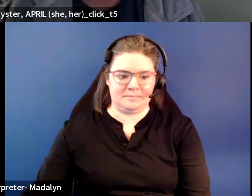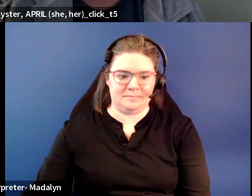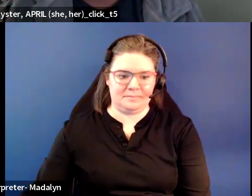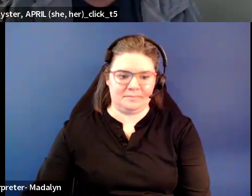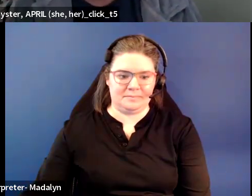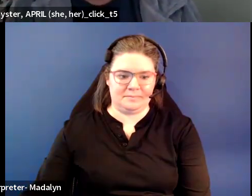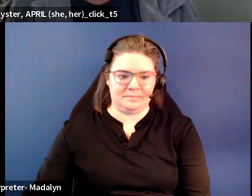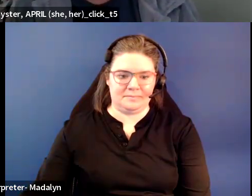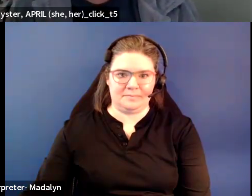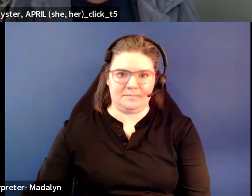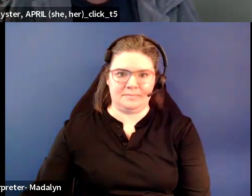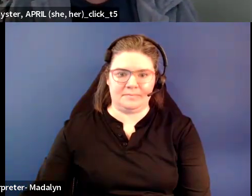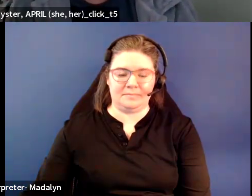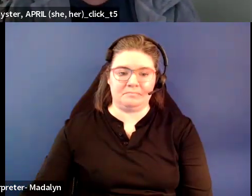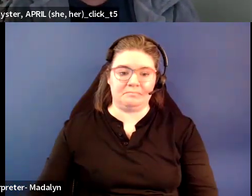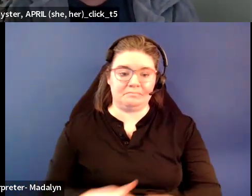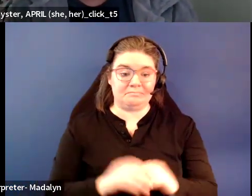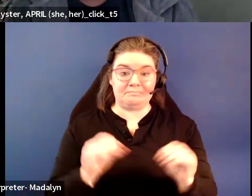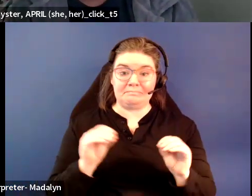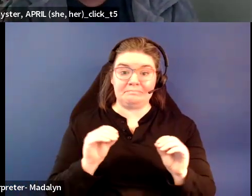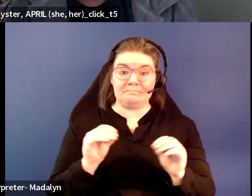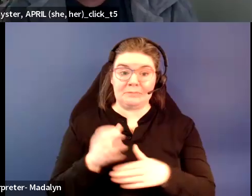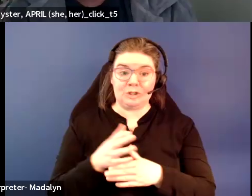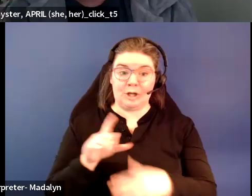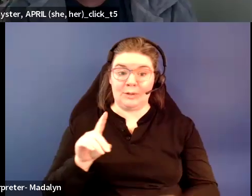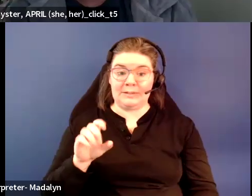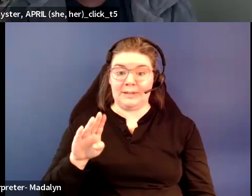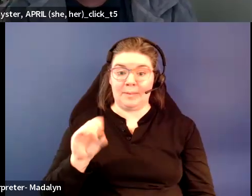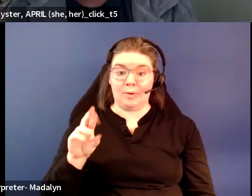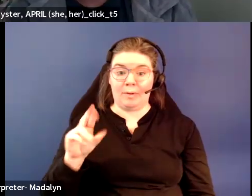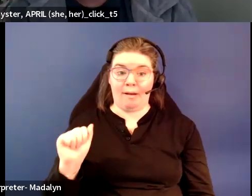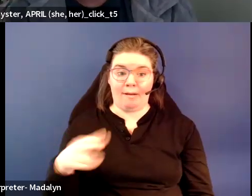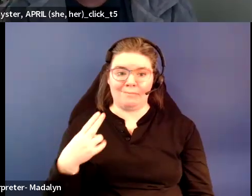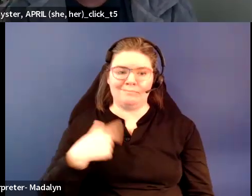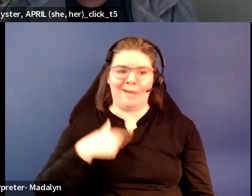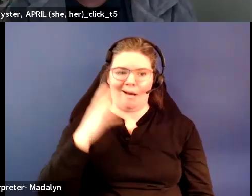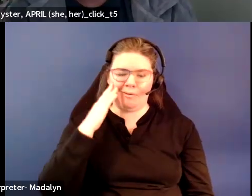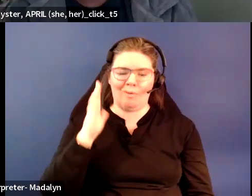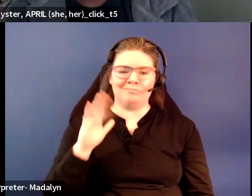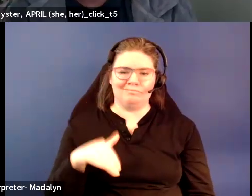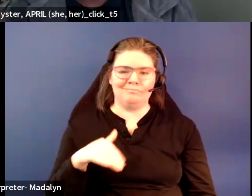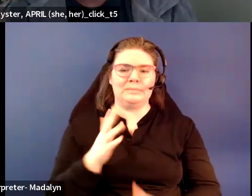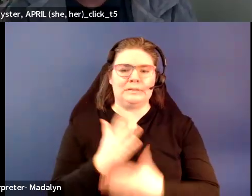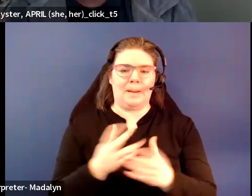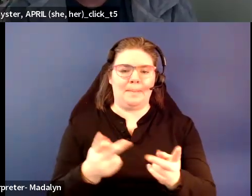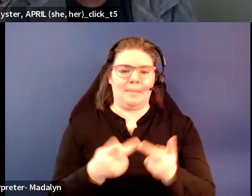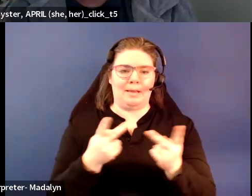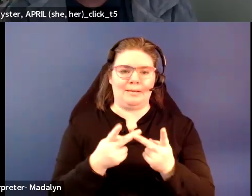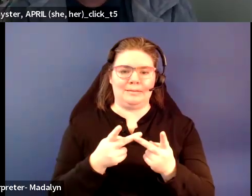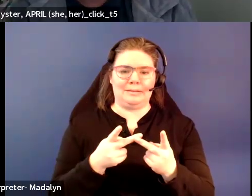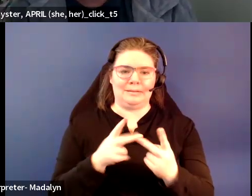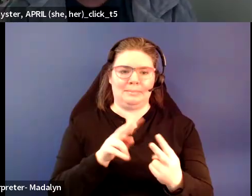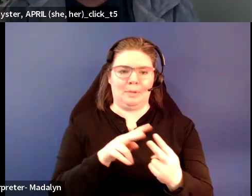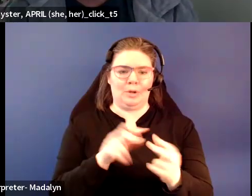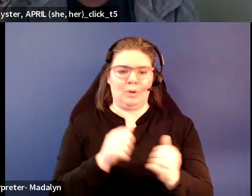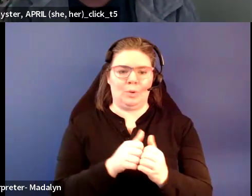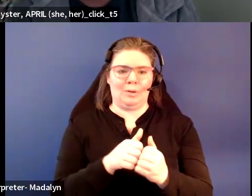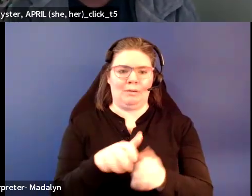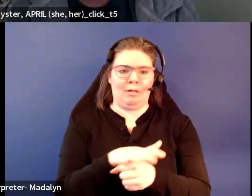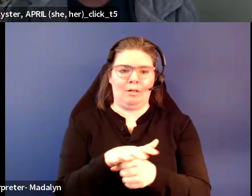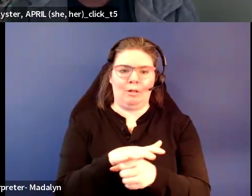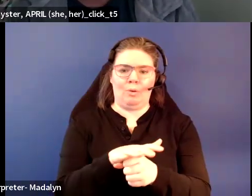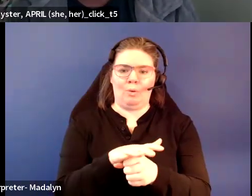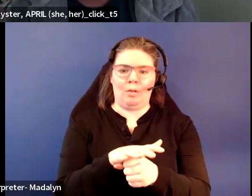Sierra Royster, APRIL (she, her): cause. What I was gonna say is, I know that some places have partnered with like local family care.